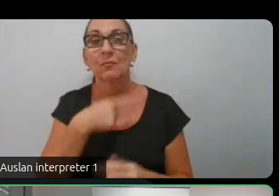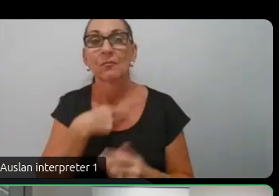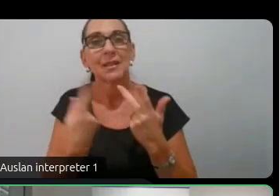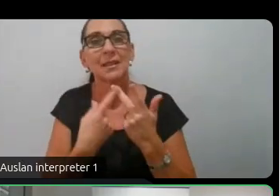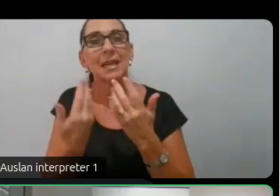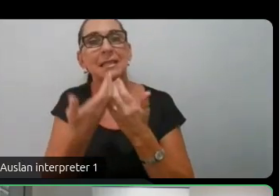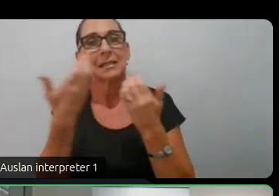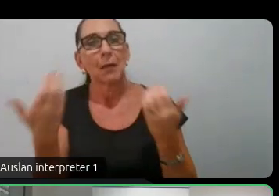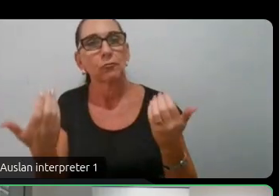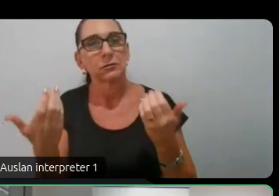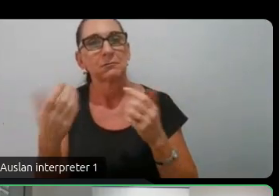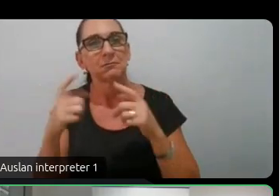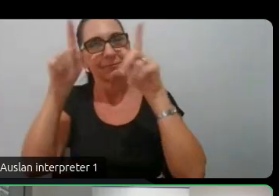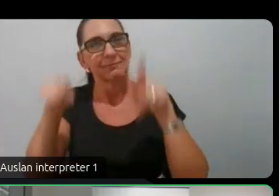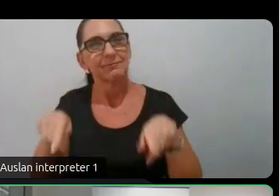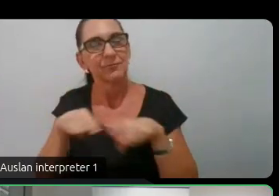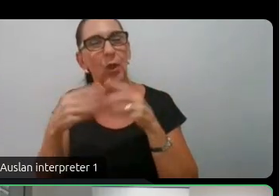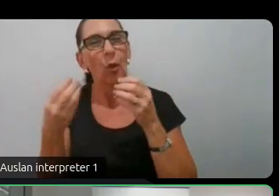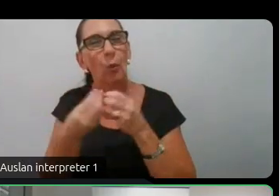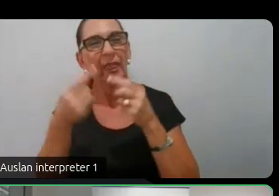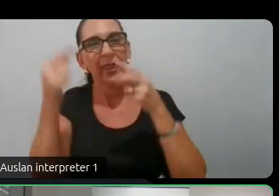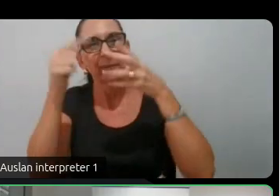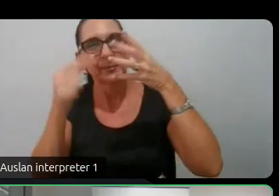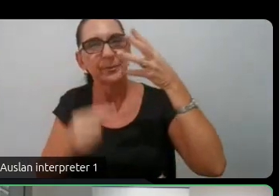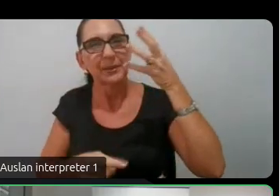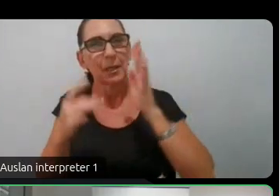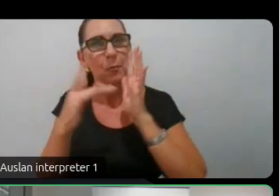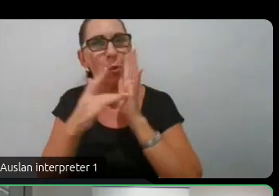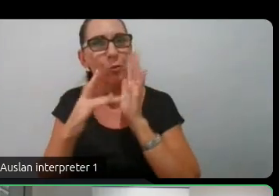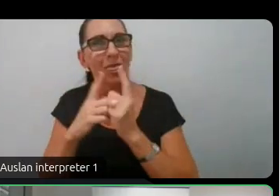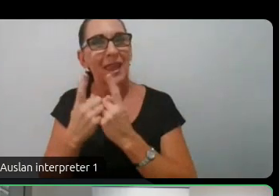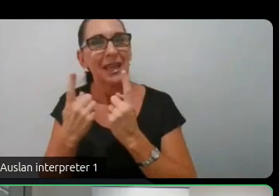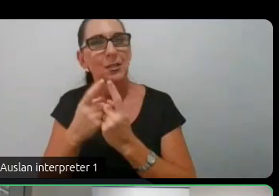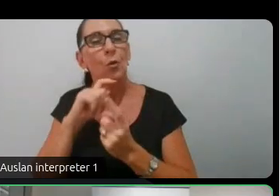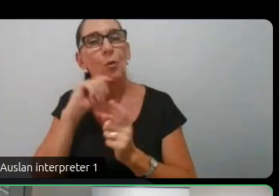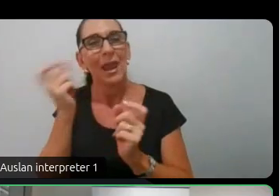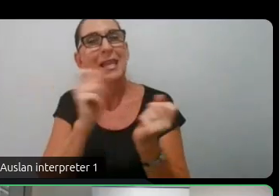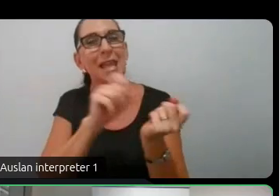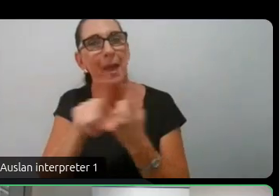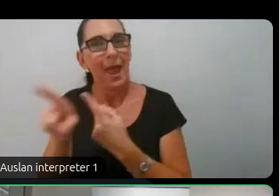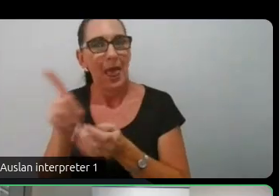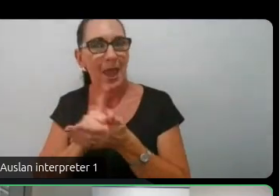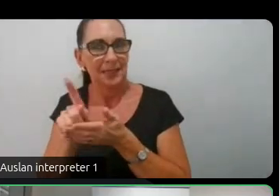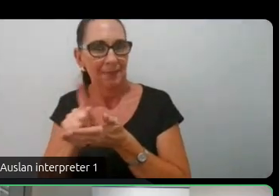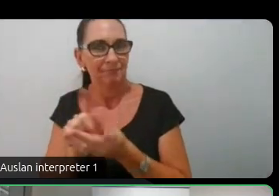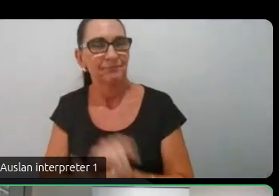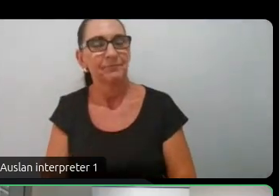takeaways from today's webinar for you as well. So, look out for that one in the email. We're